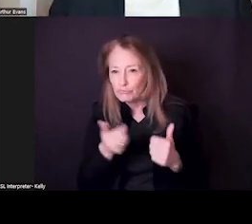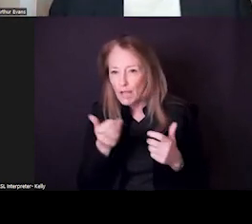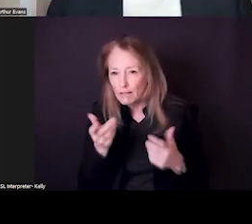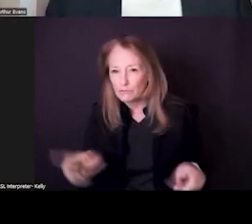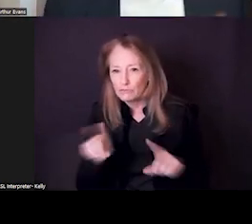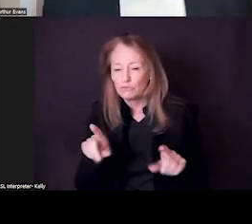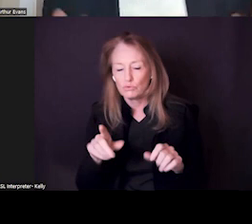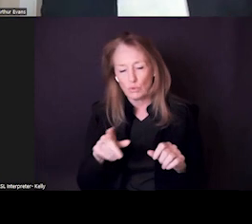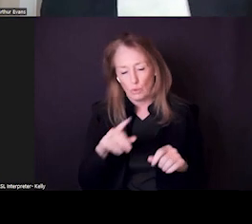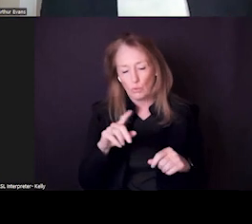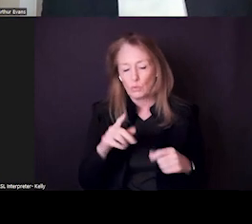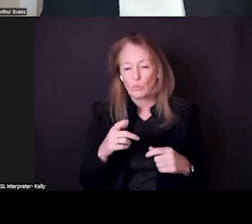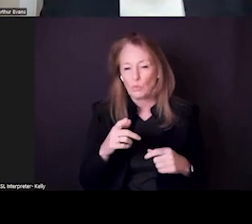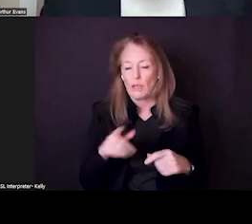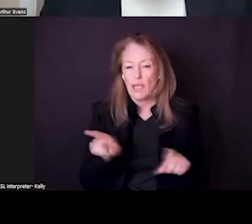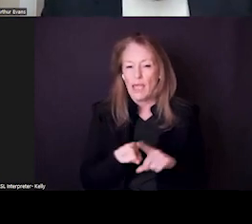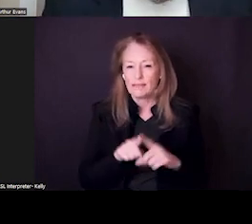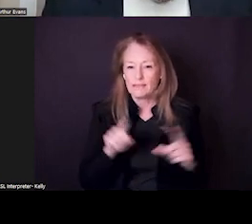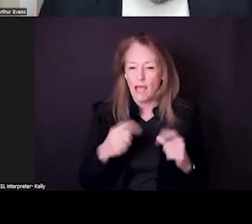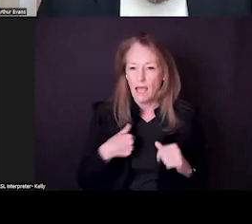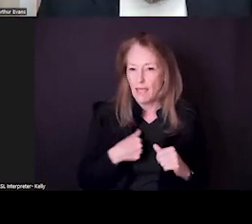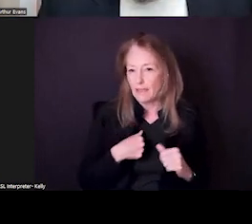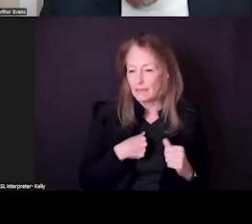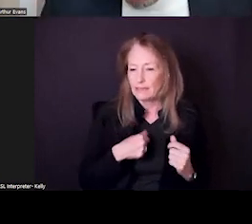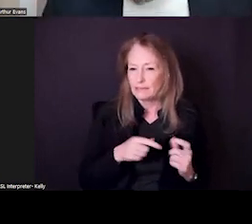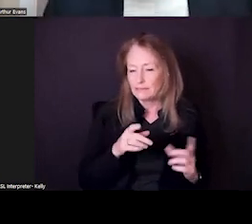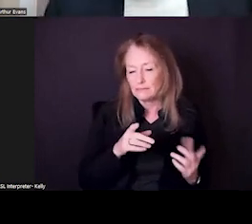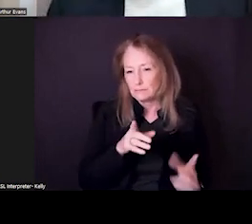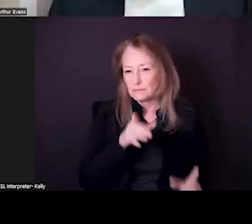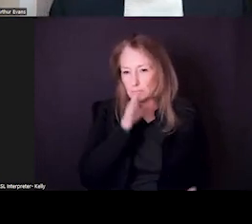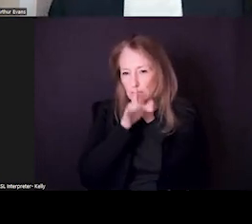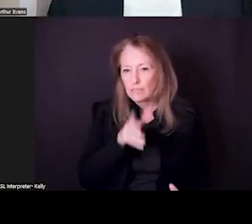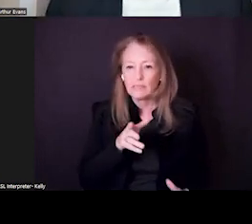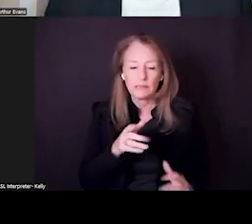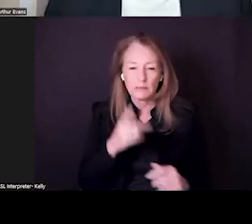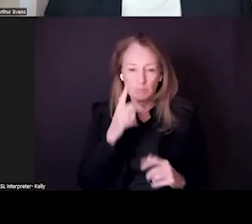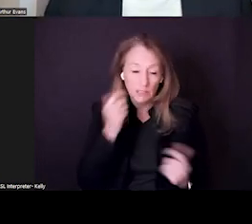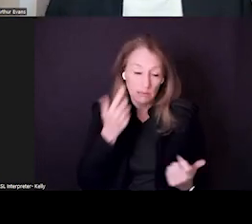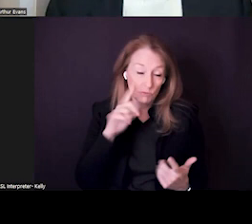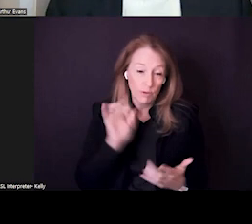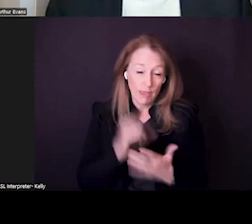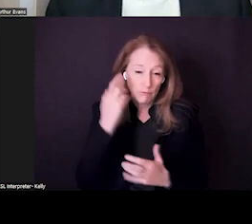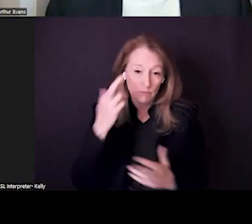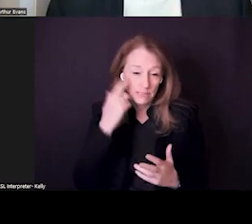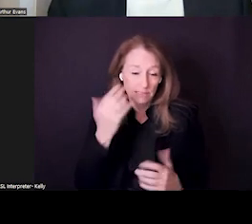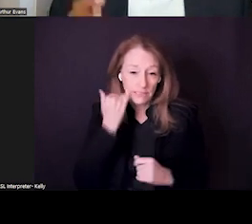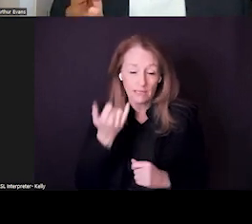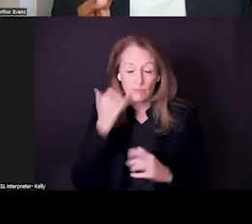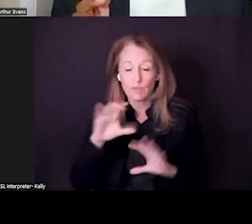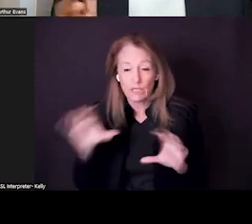I MENTIONED. IF WE DO THE SAME THINGS, WE WILL GET THE SAME RESULTS. SO I WANT TO TALK ABOUT POPULATION HEALTH AS A FRAME, AN